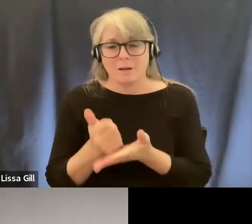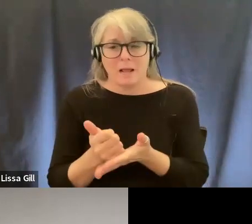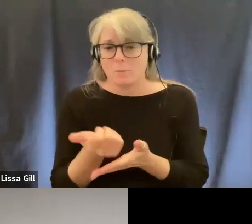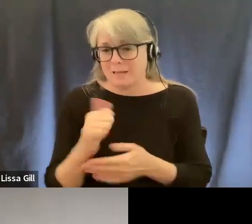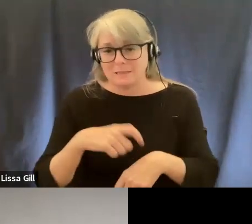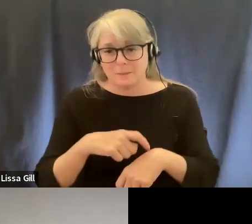So I do see